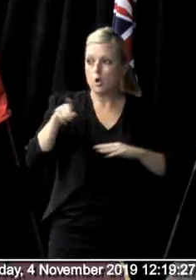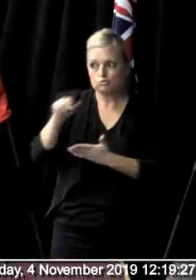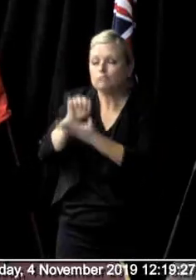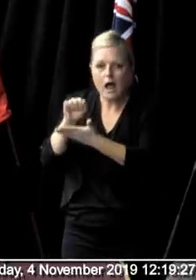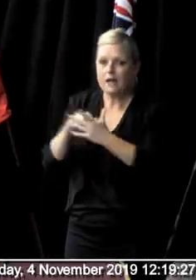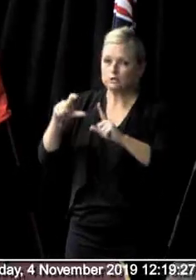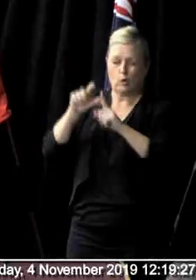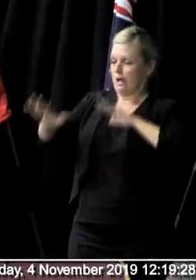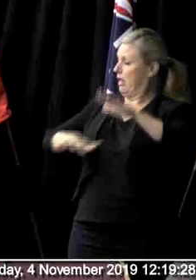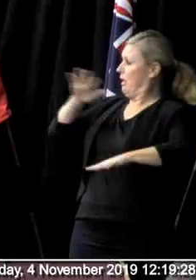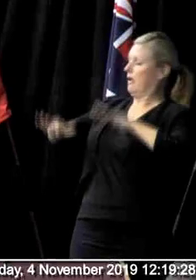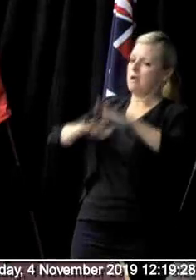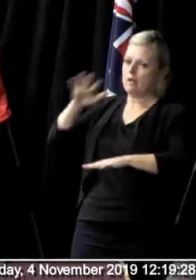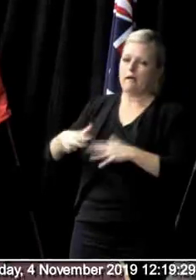Alright. Can you tell me about grade 2, please?